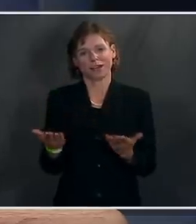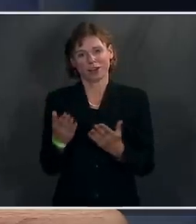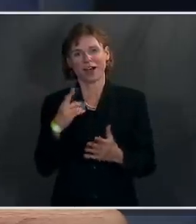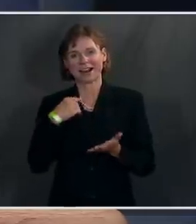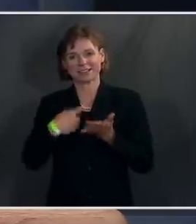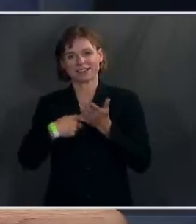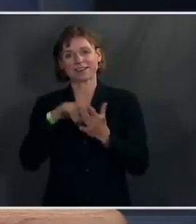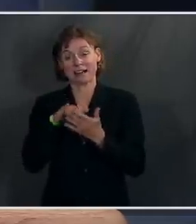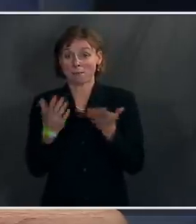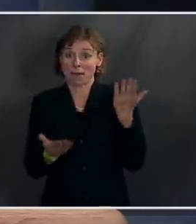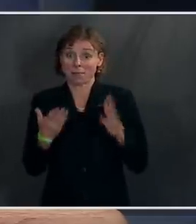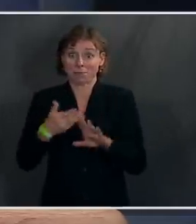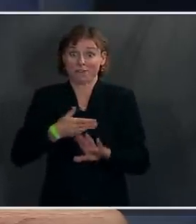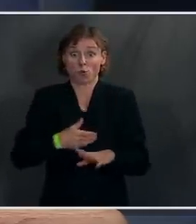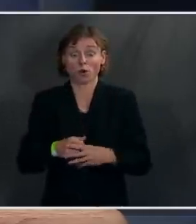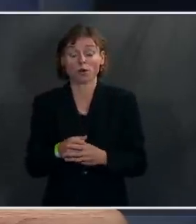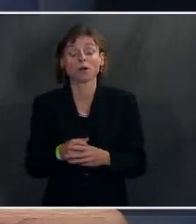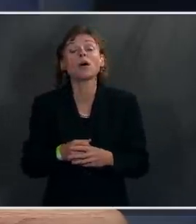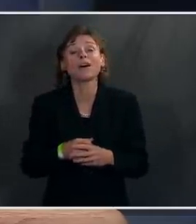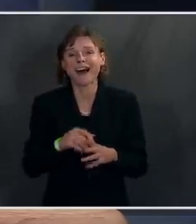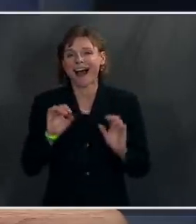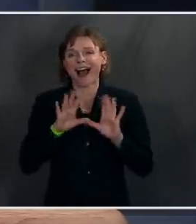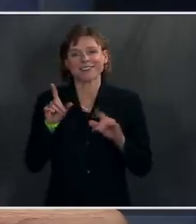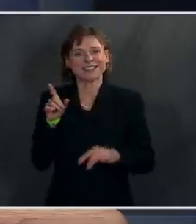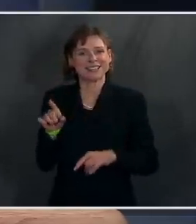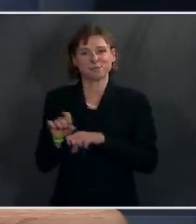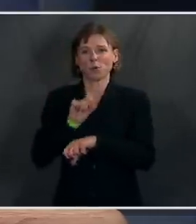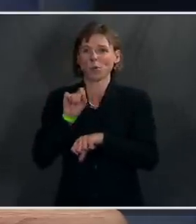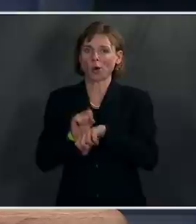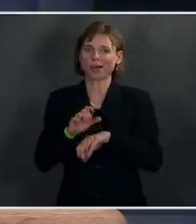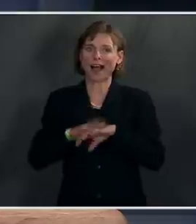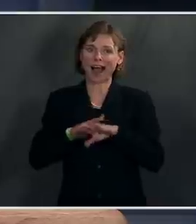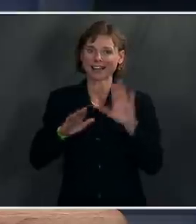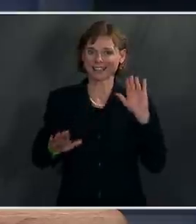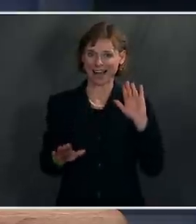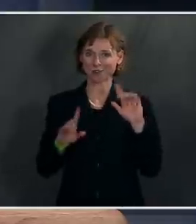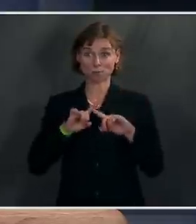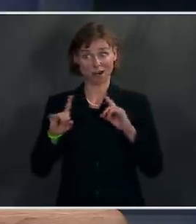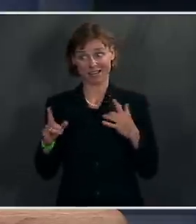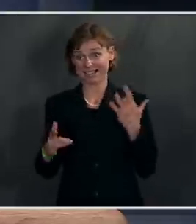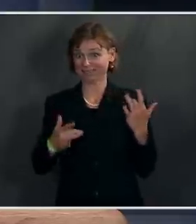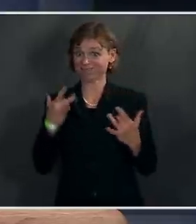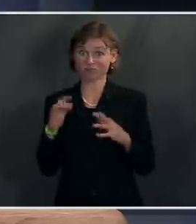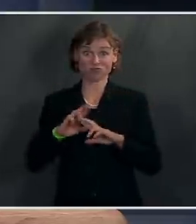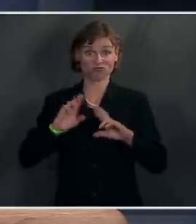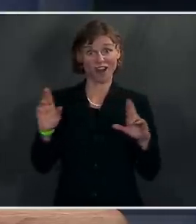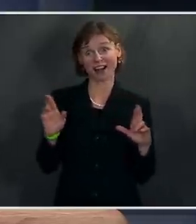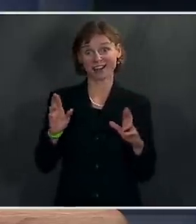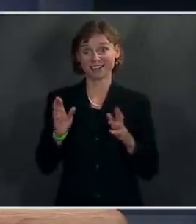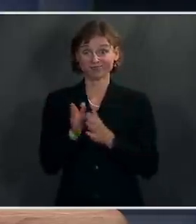He has been obviously working on getting confirmed. But I know he's eager to get to work and we'll see when he has more specifics.